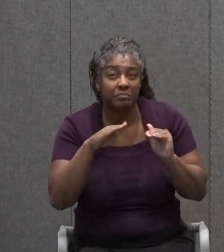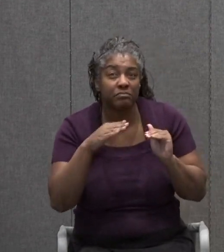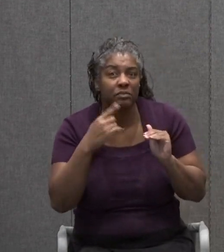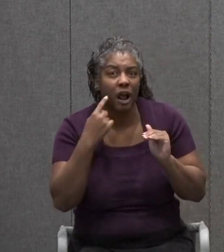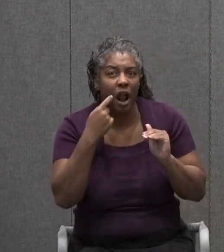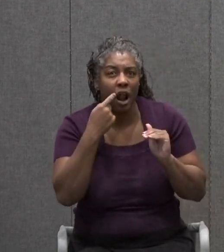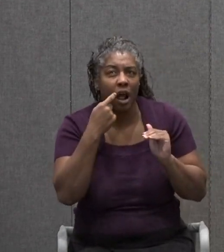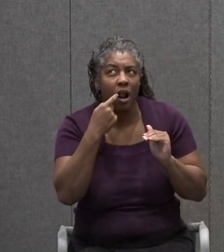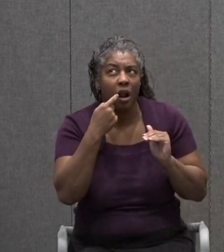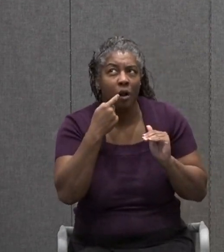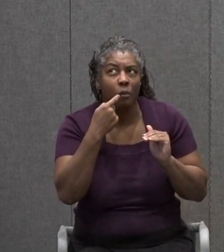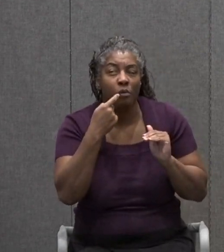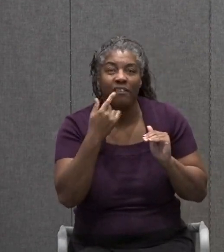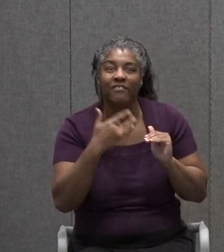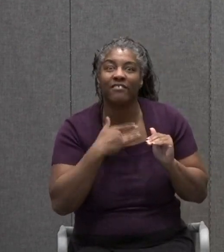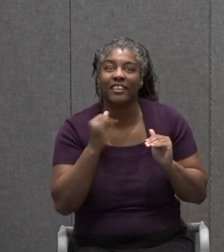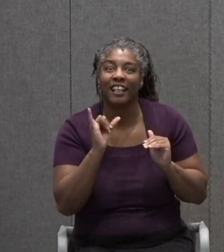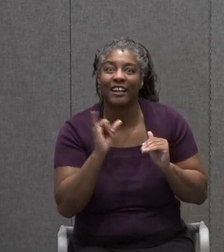Now comes the best part. Go ahead and eat it.